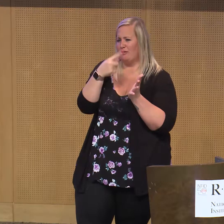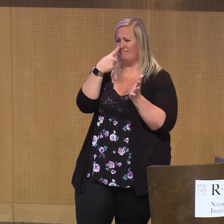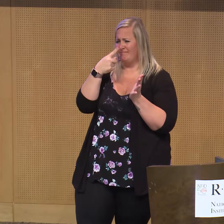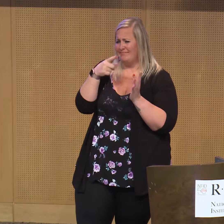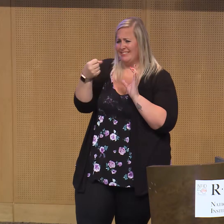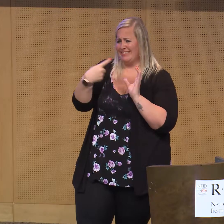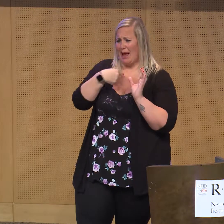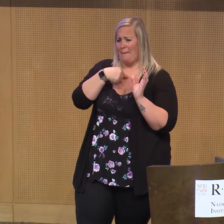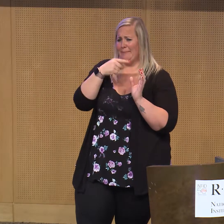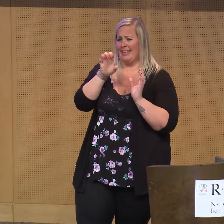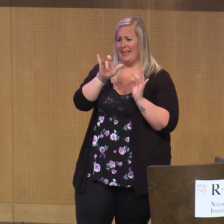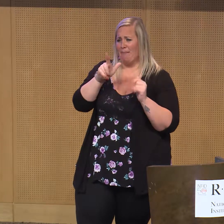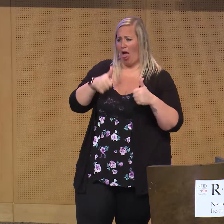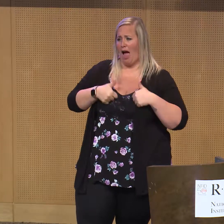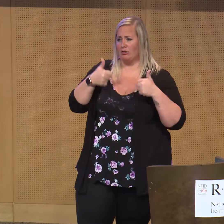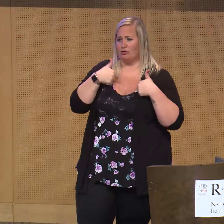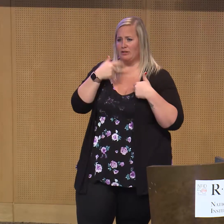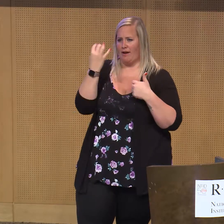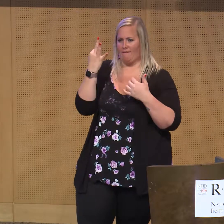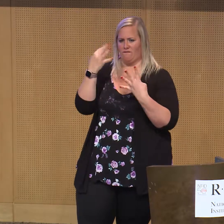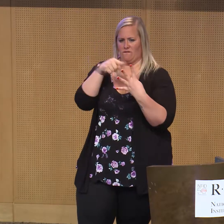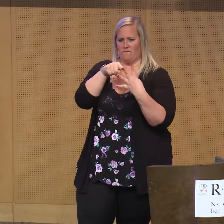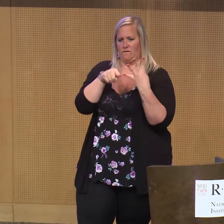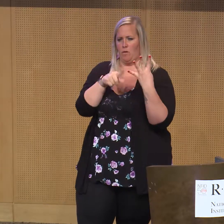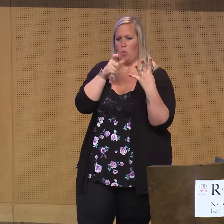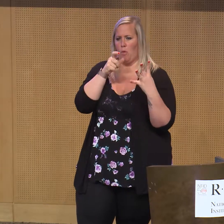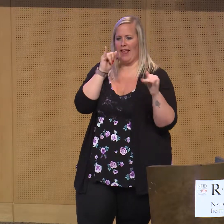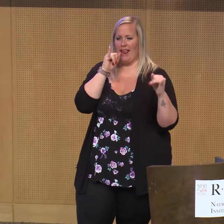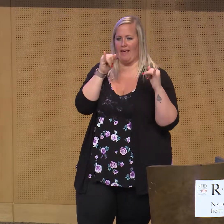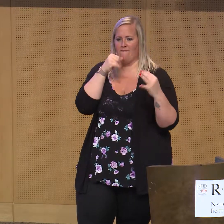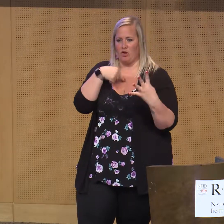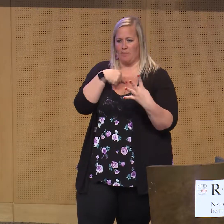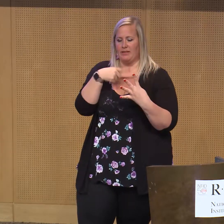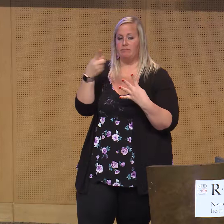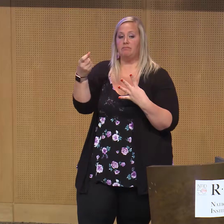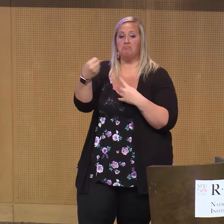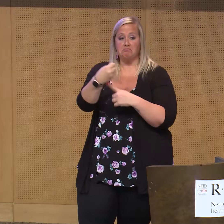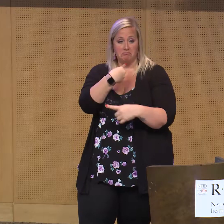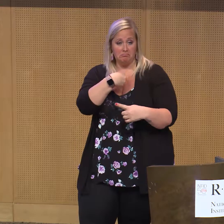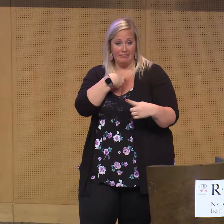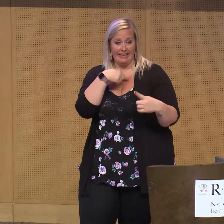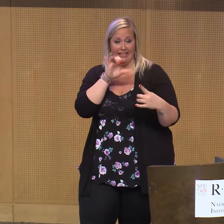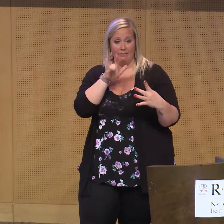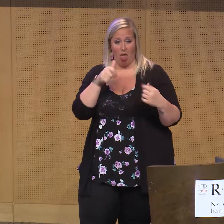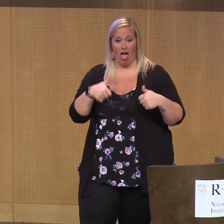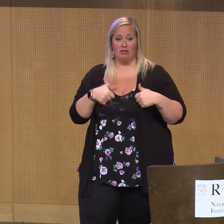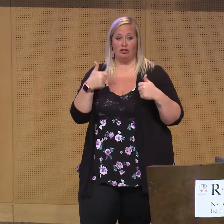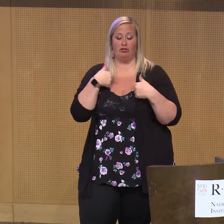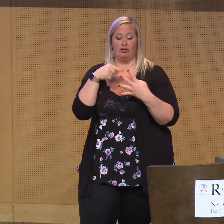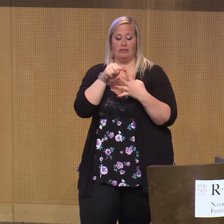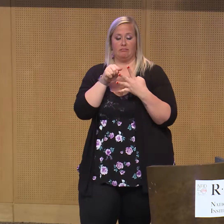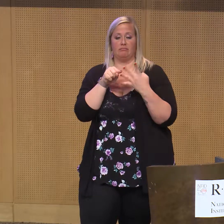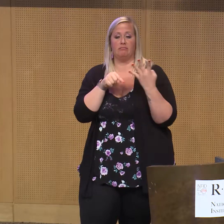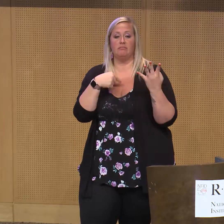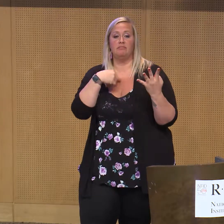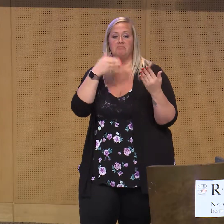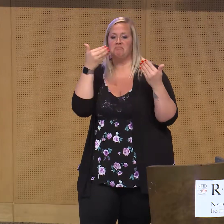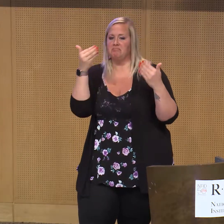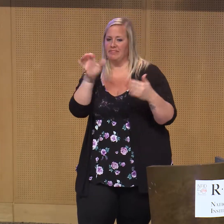Oh, afterward, I'd asked them through Facebook because I'd neglected to get the e-mail addresses of all the interviewees-- interviewers--pardon me--